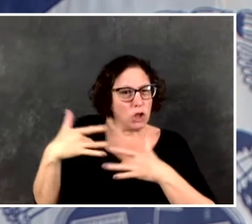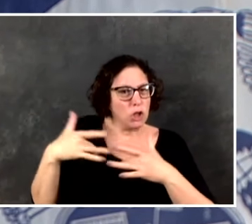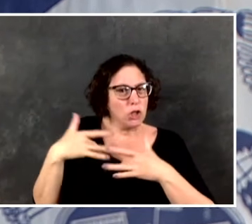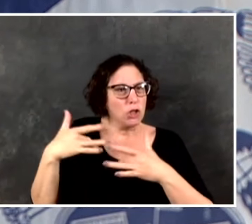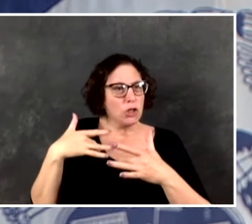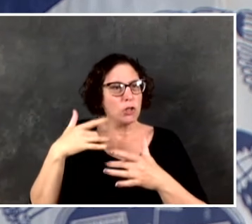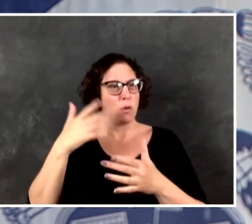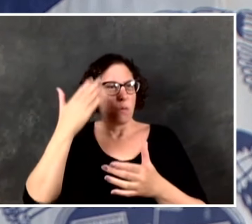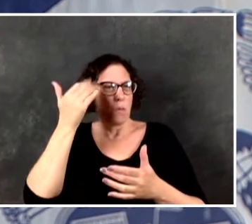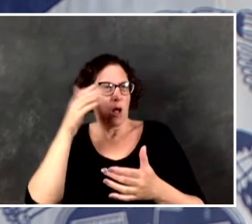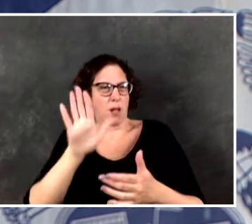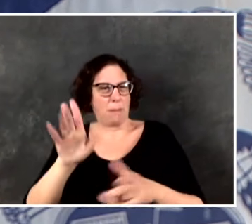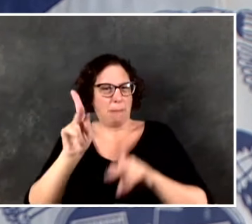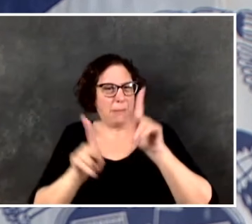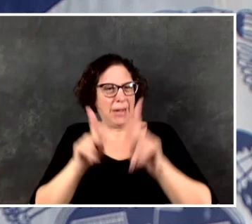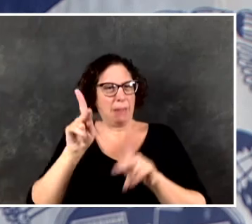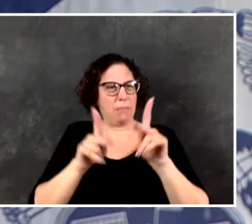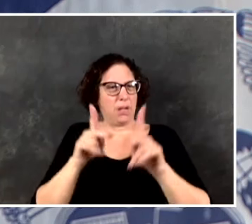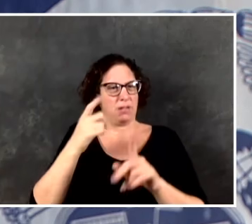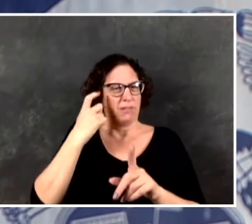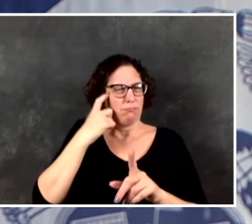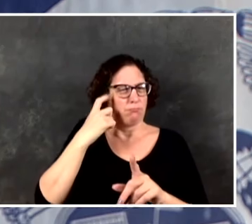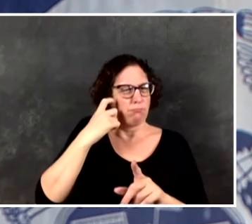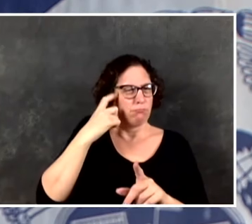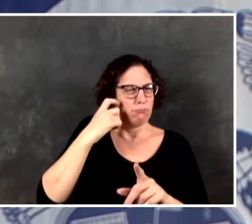THIS POSITION GIVEN SOME OF THE QUESTIONS ABOUT HAVE BEEN RAISED